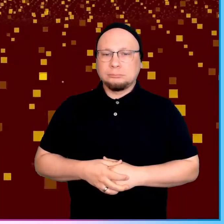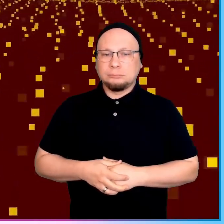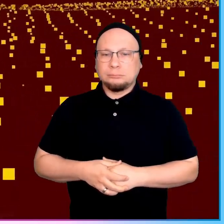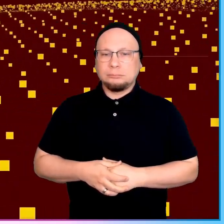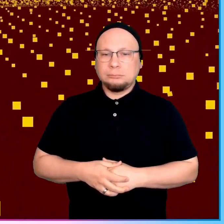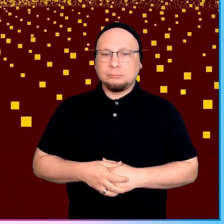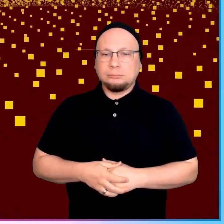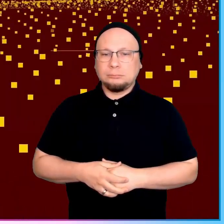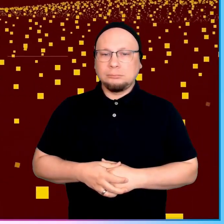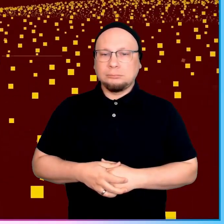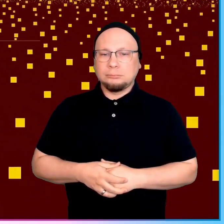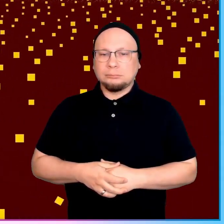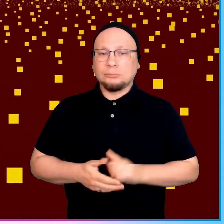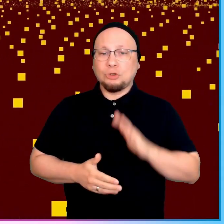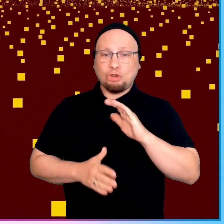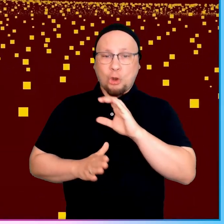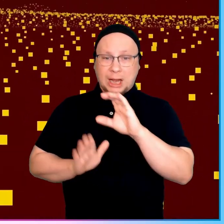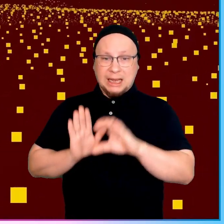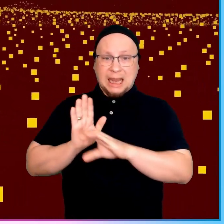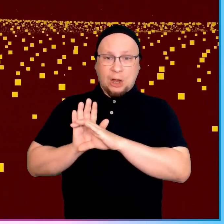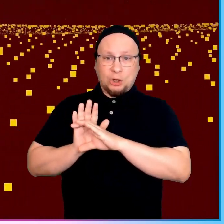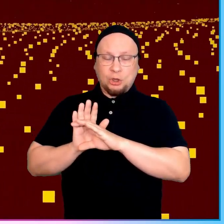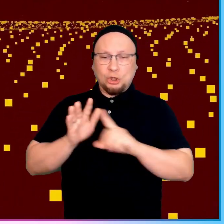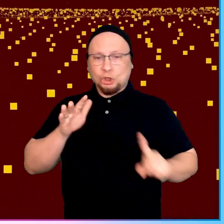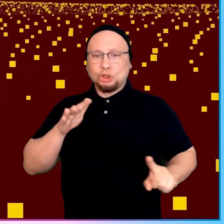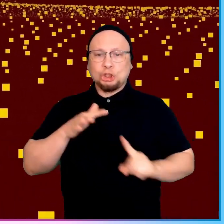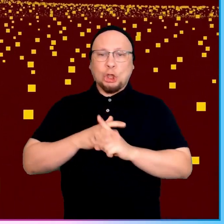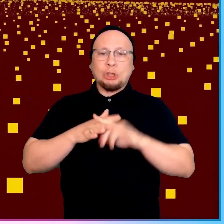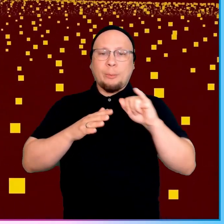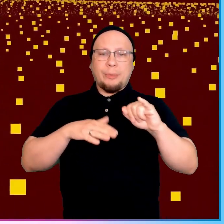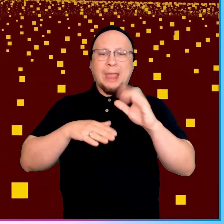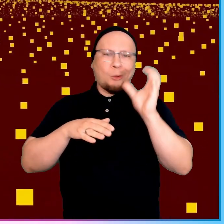You play as someone who’s been tasked with surveying a planetary system in an